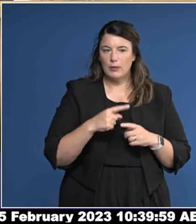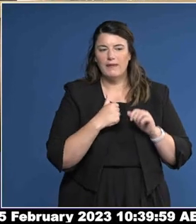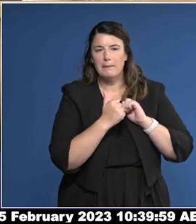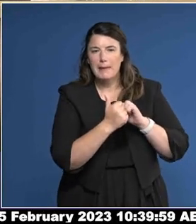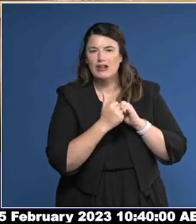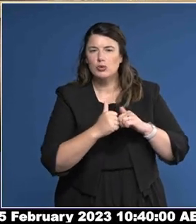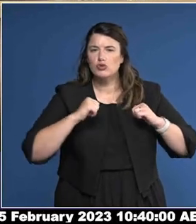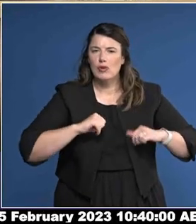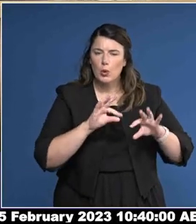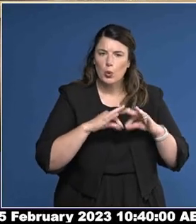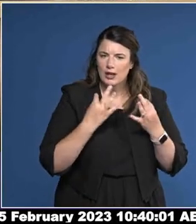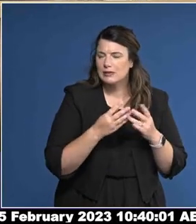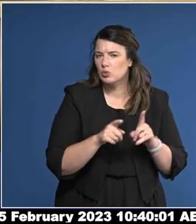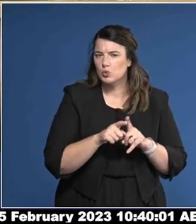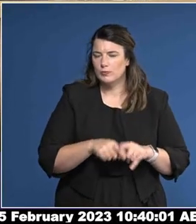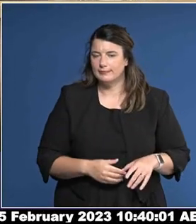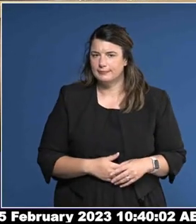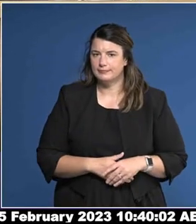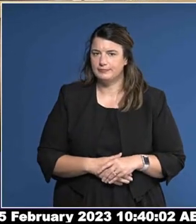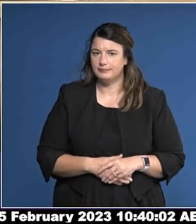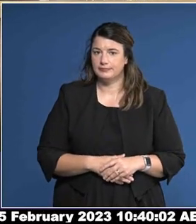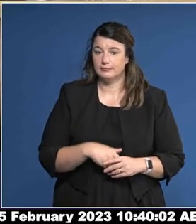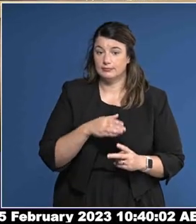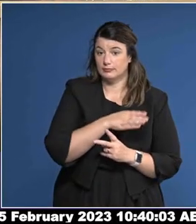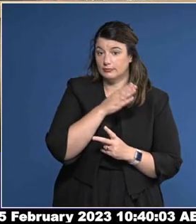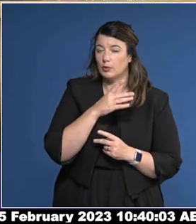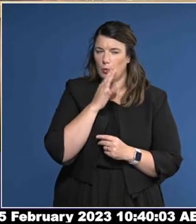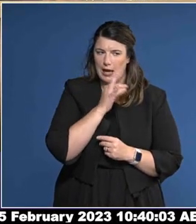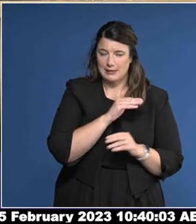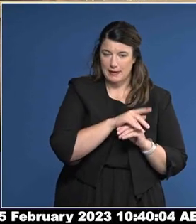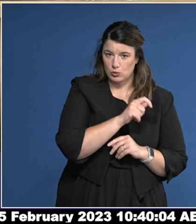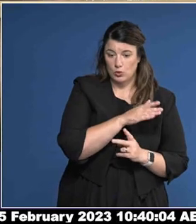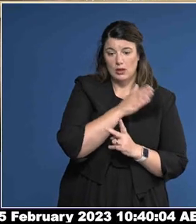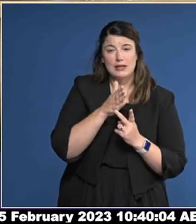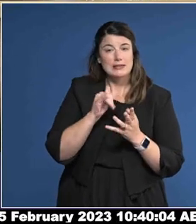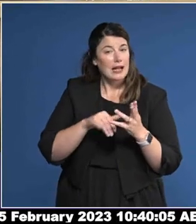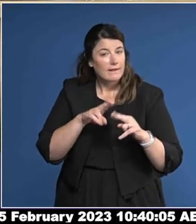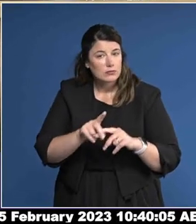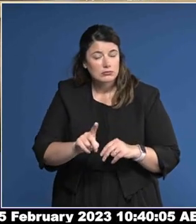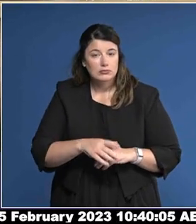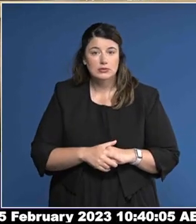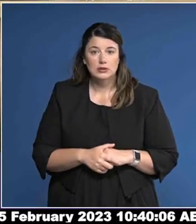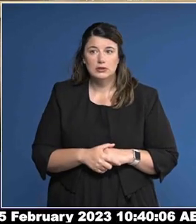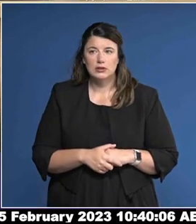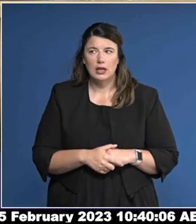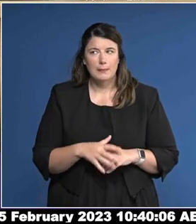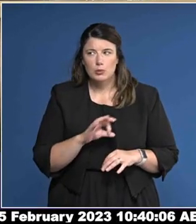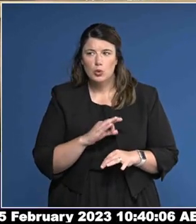Okay. And I will ask about those in a moment. At Sunnyfield? MR HYLAND: I'm not sure exactly, but it is a team of two or three